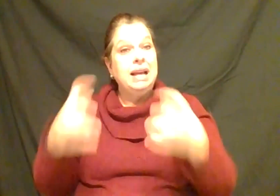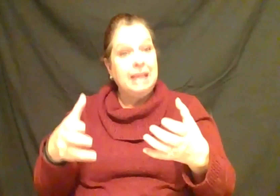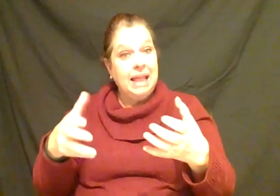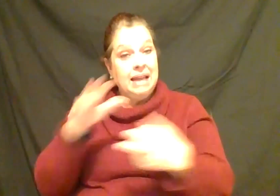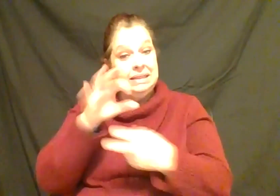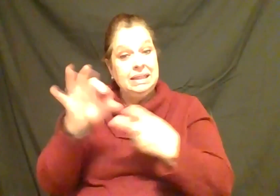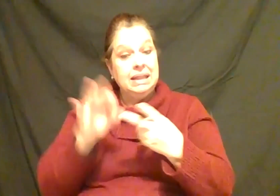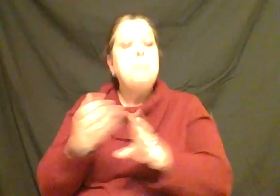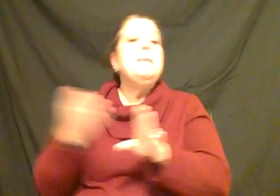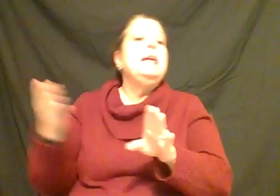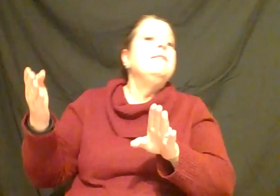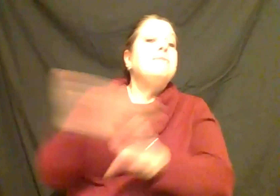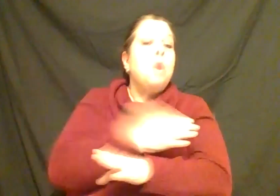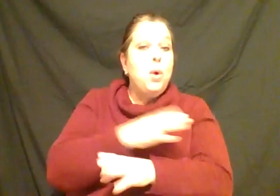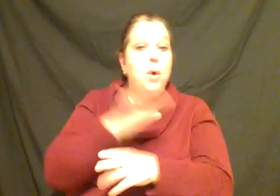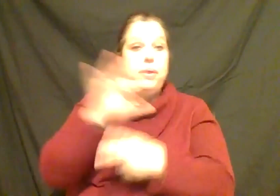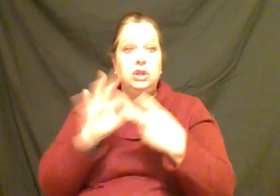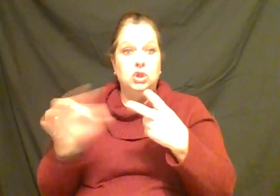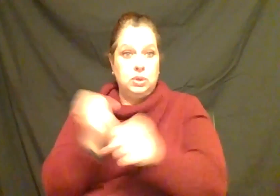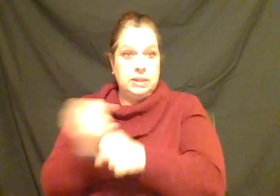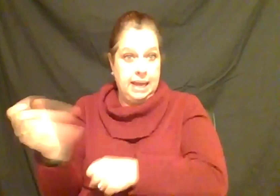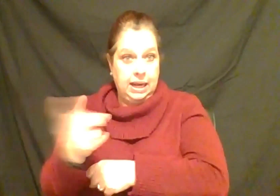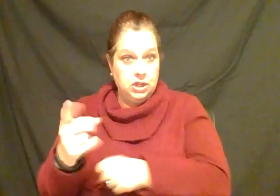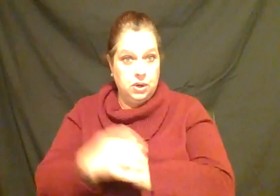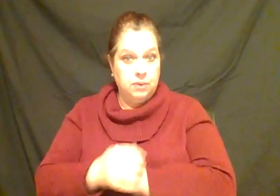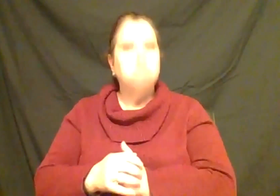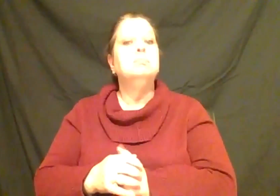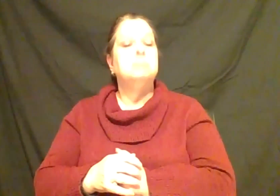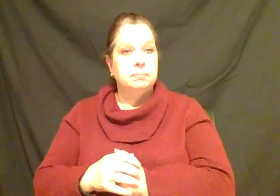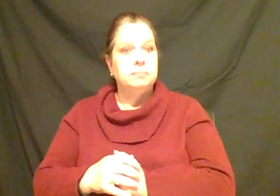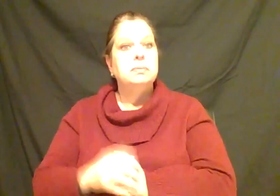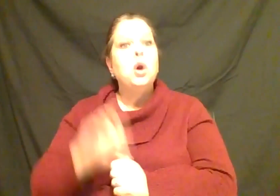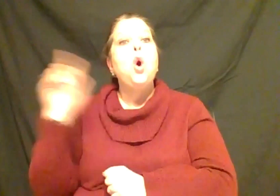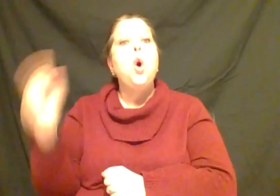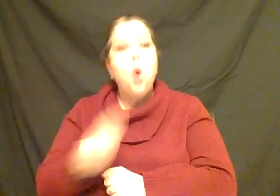selects their courses for next year not pro only because the word came up i want to be clear